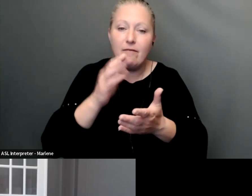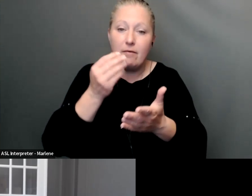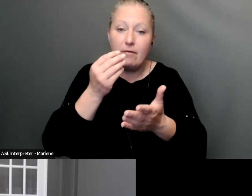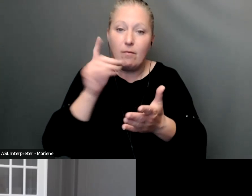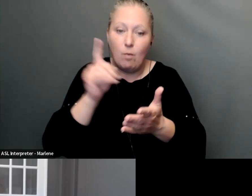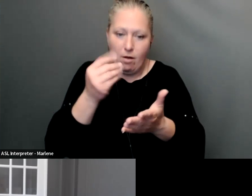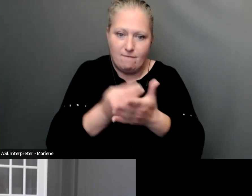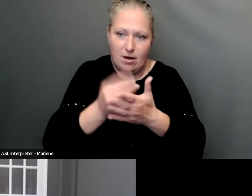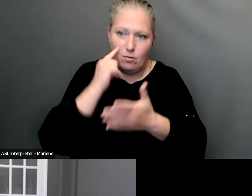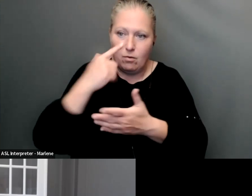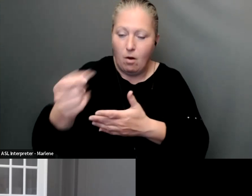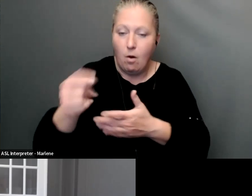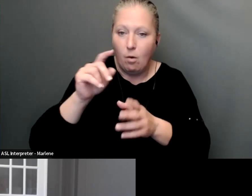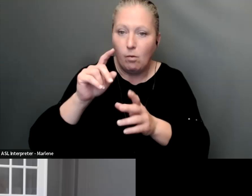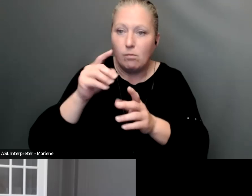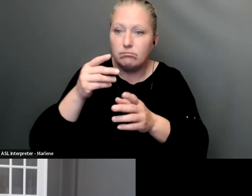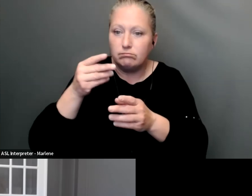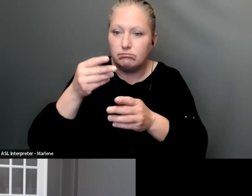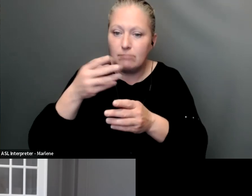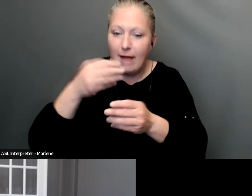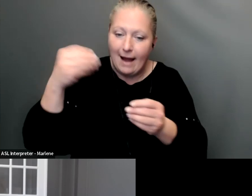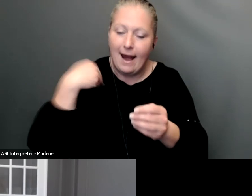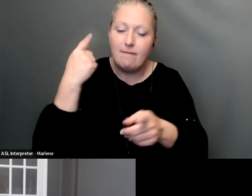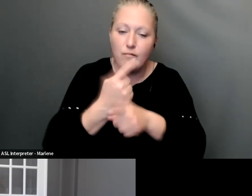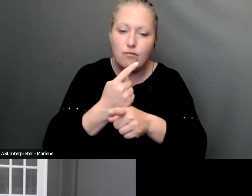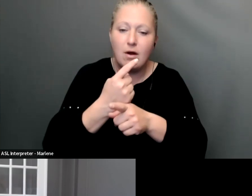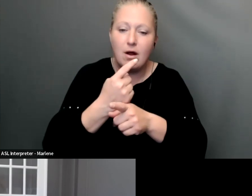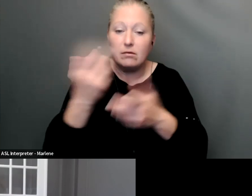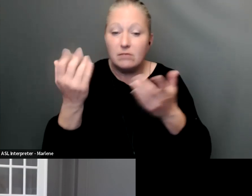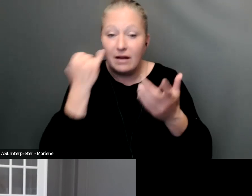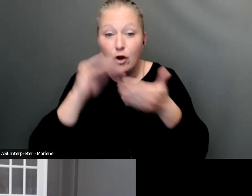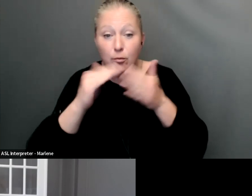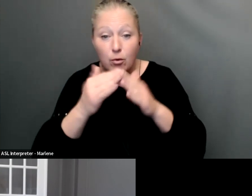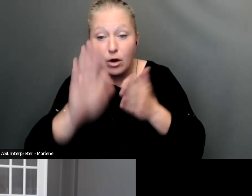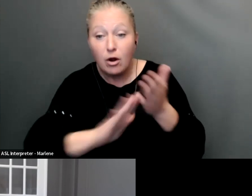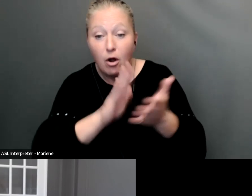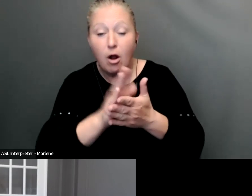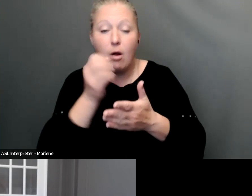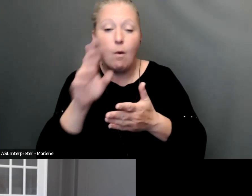and to make sure that you have the right, whether it's a community college or some other kind and